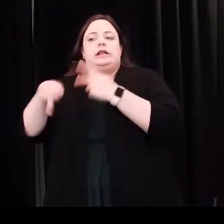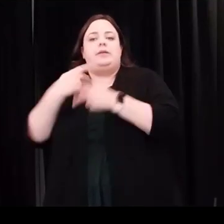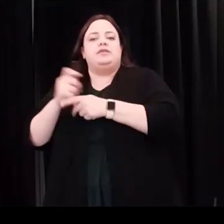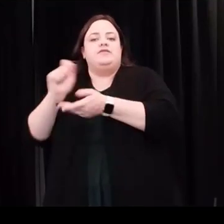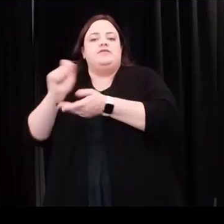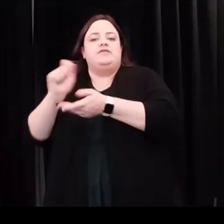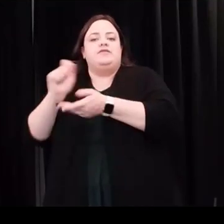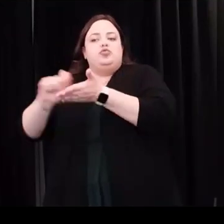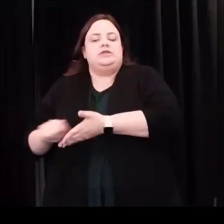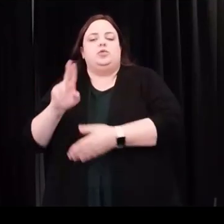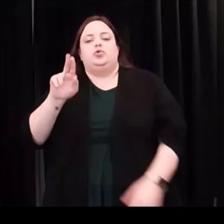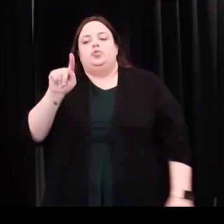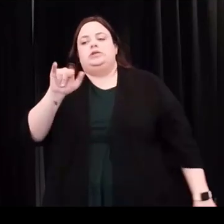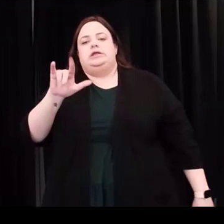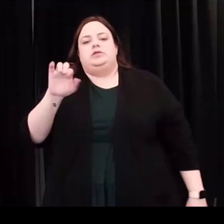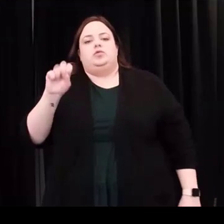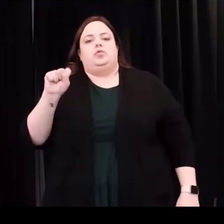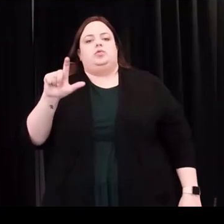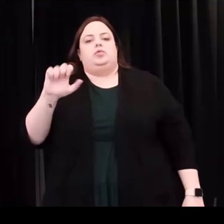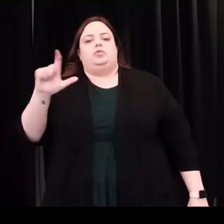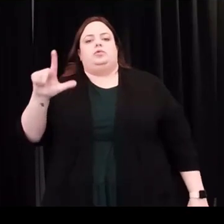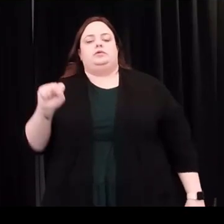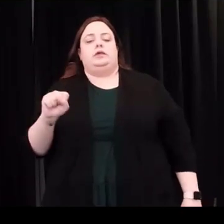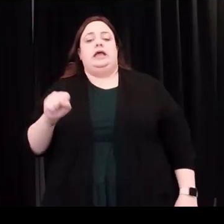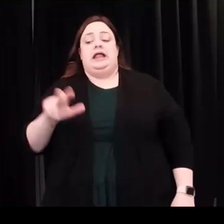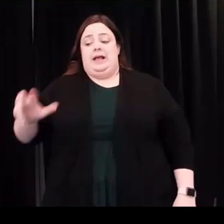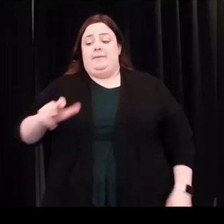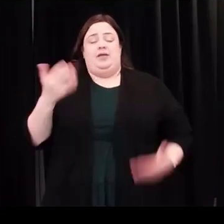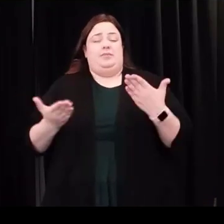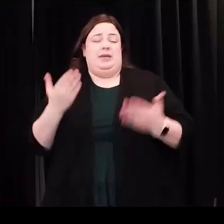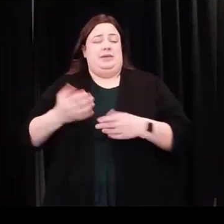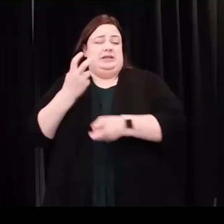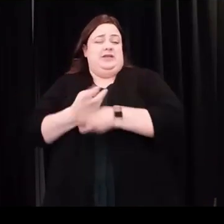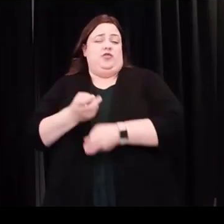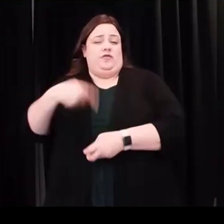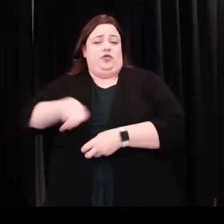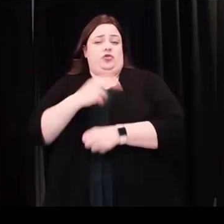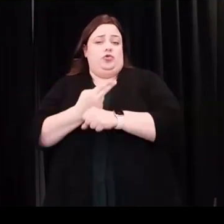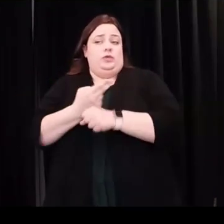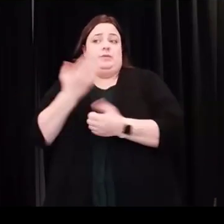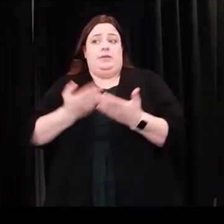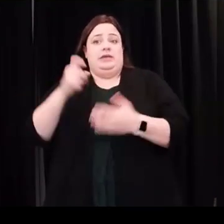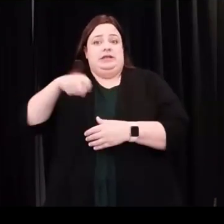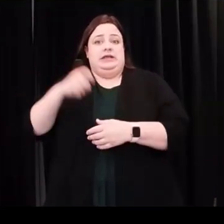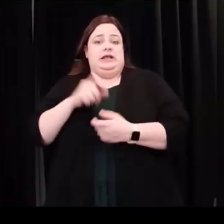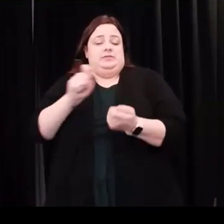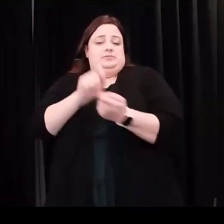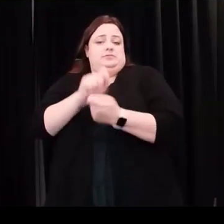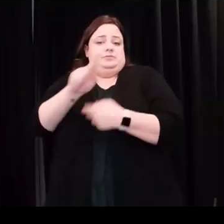Excellent. Adaptive gripper. And a mouse might be difficult for her to use, she may need an Adaptive Mouse as well.